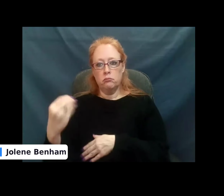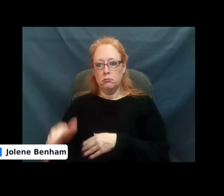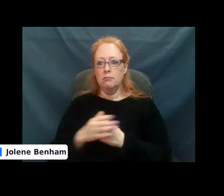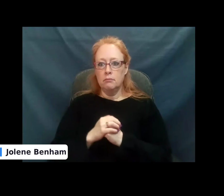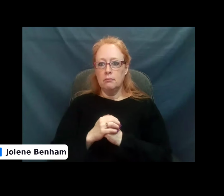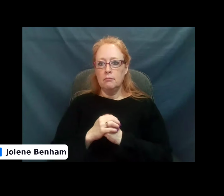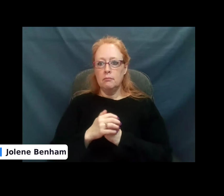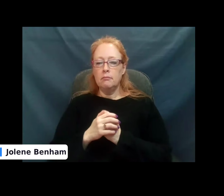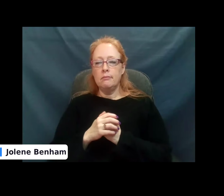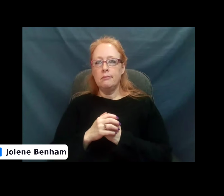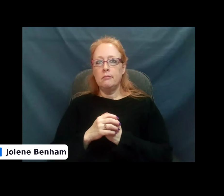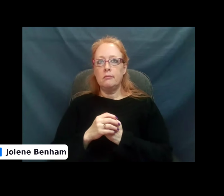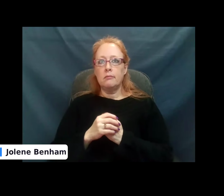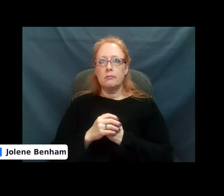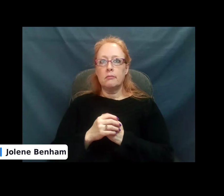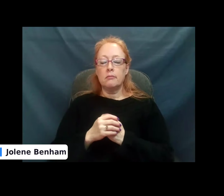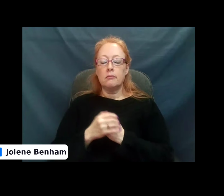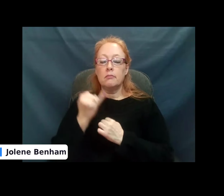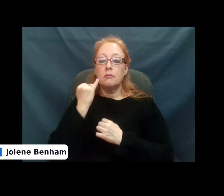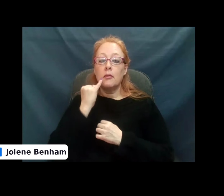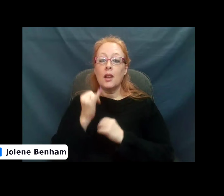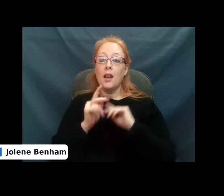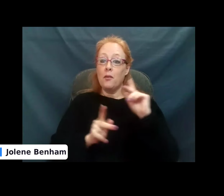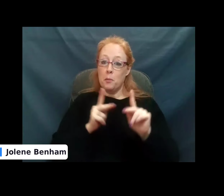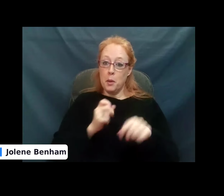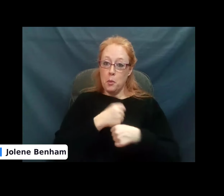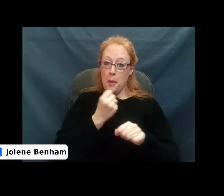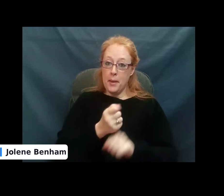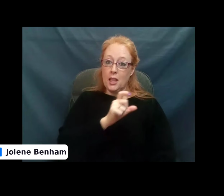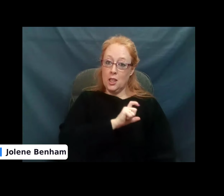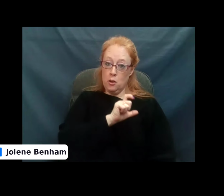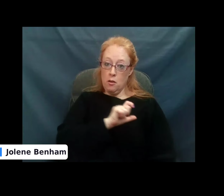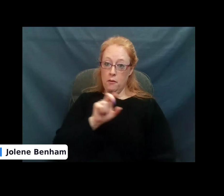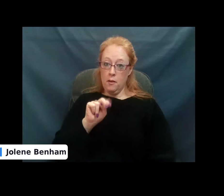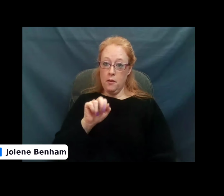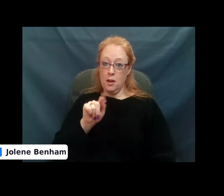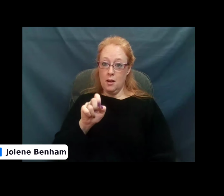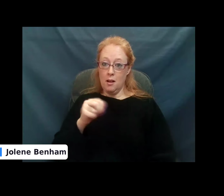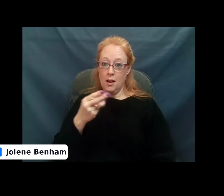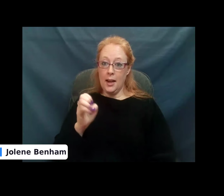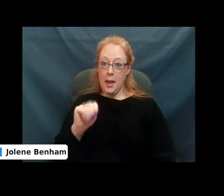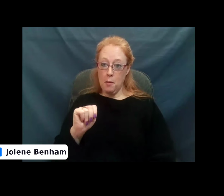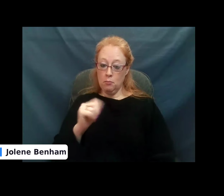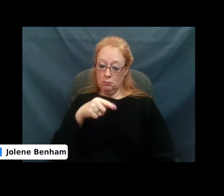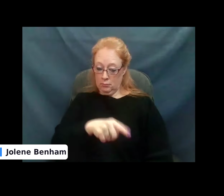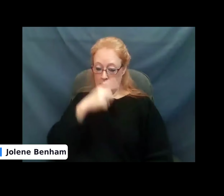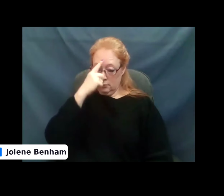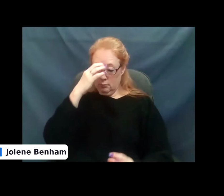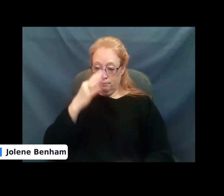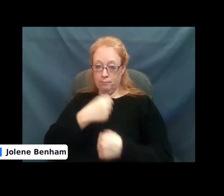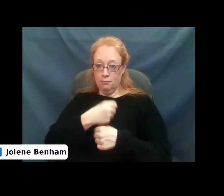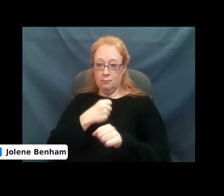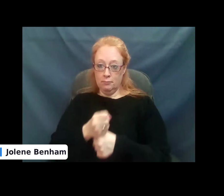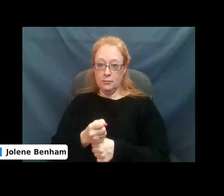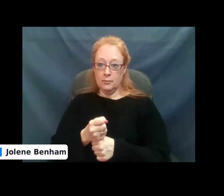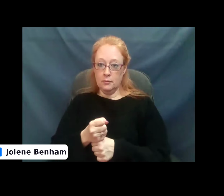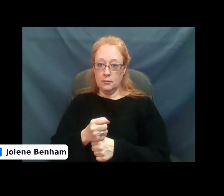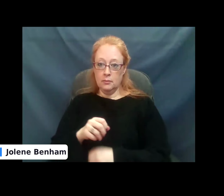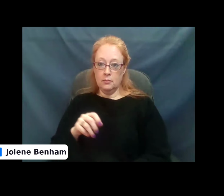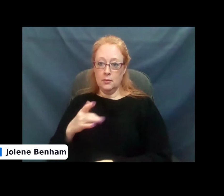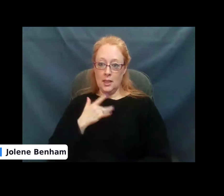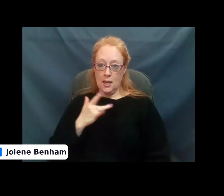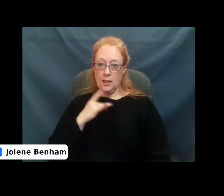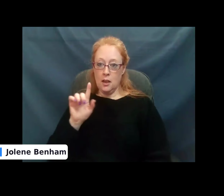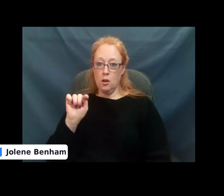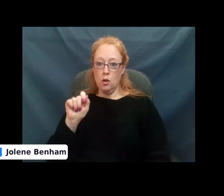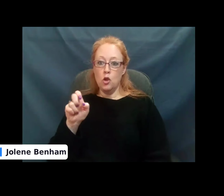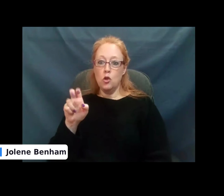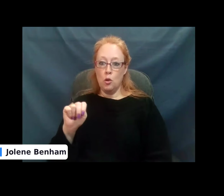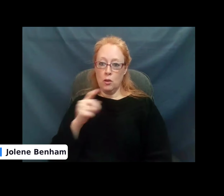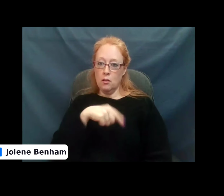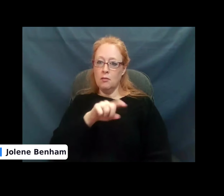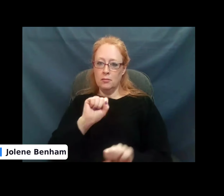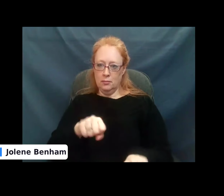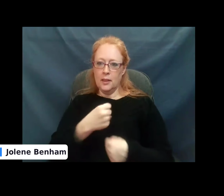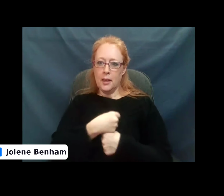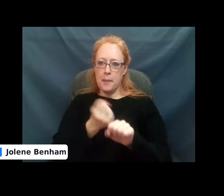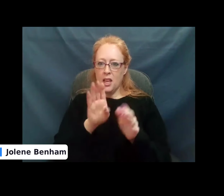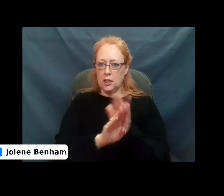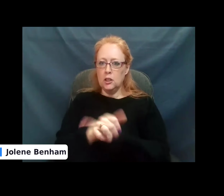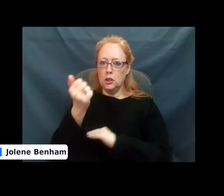Sometimes, the modifications can get kind of pricey.